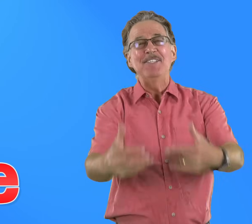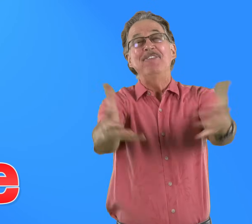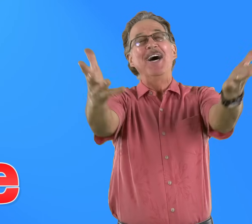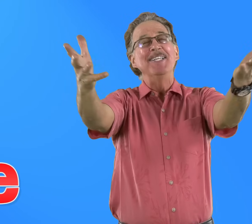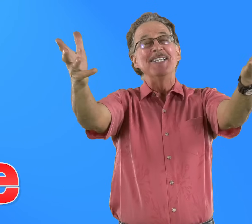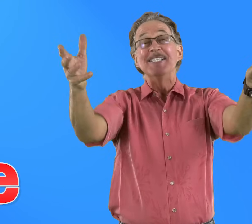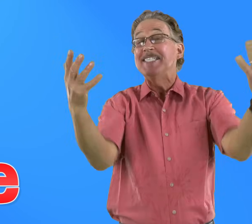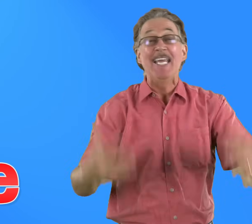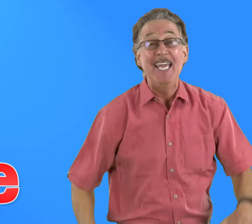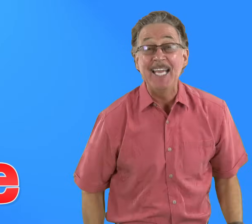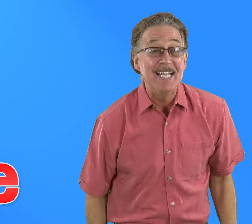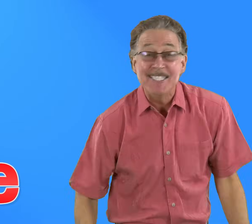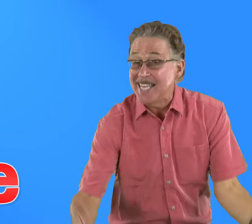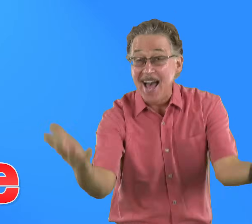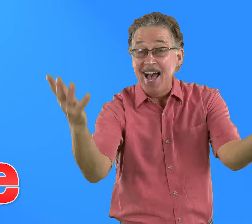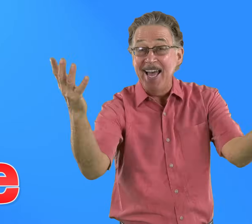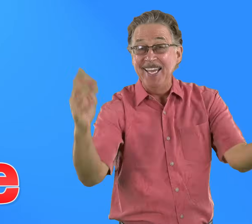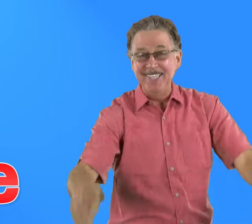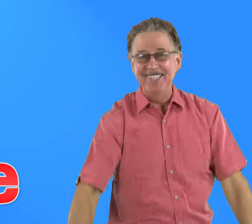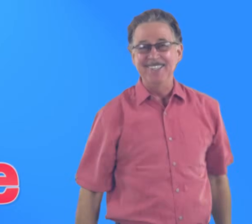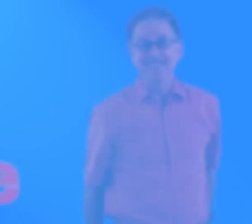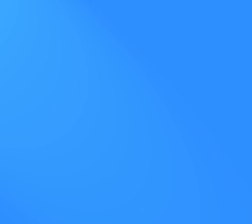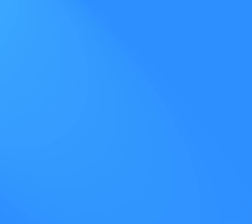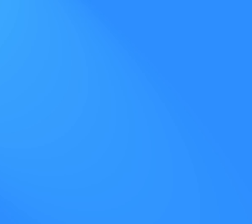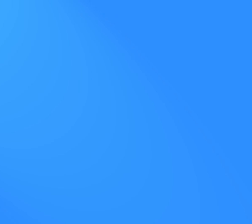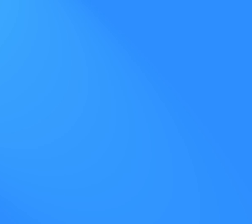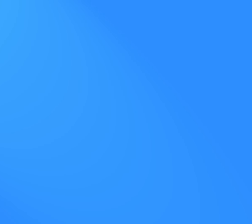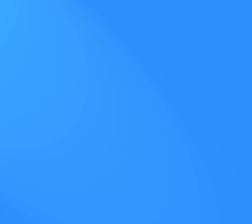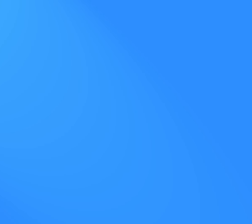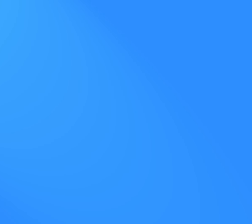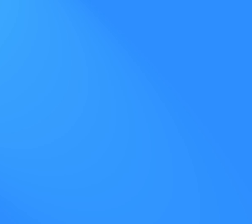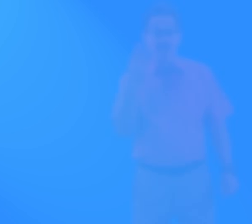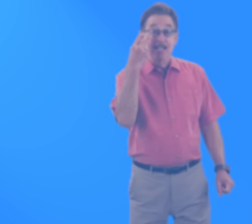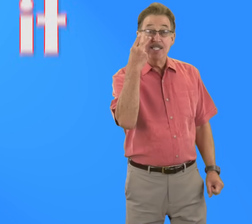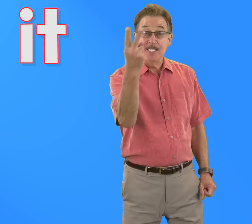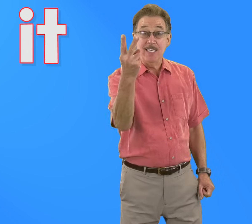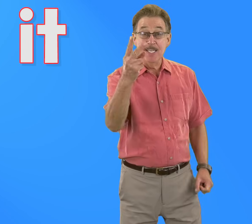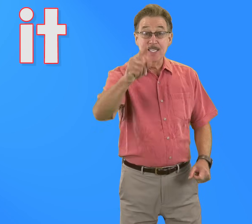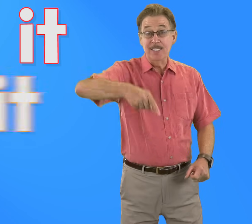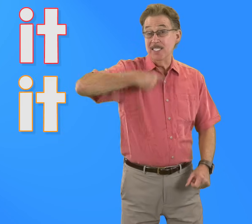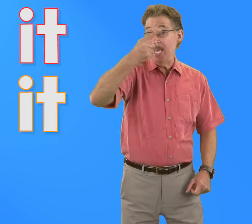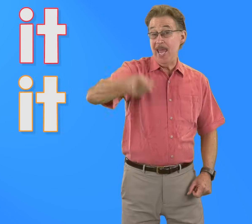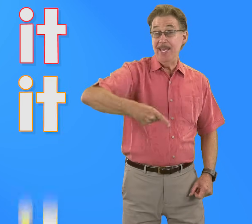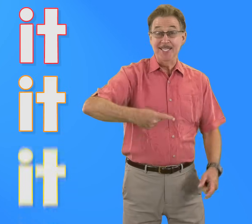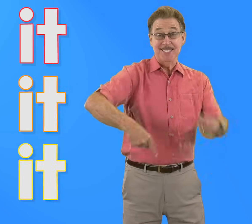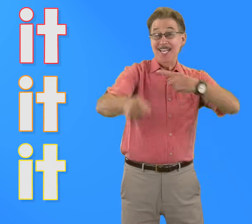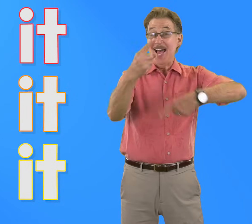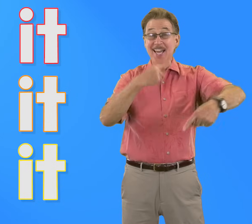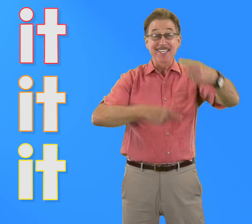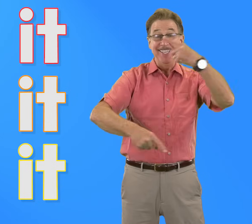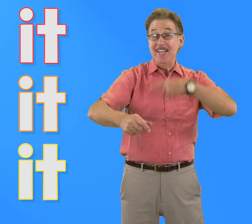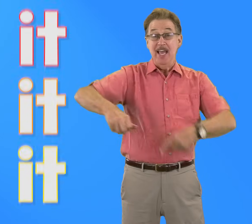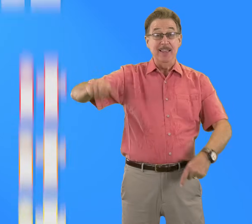It's fun to sing and sign See it Say it Sign it